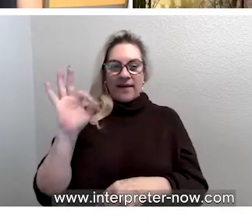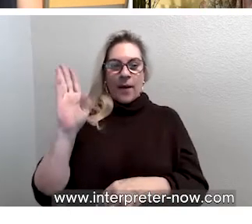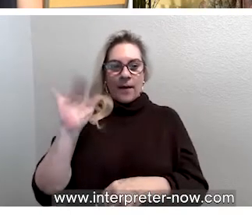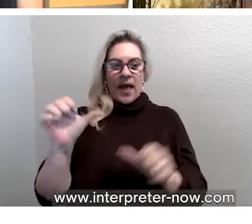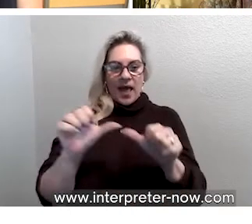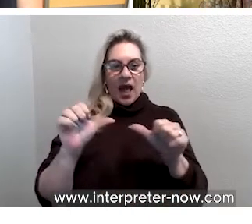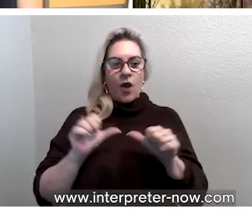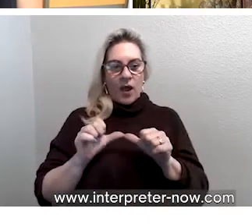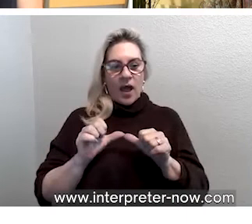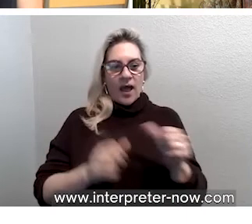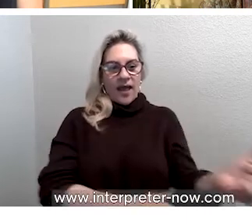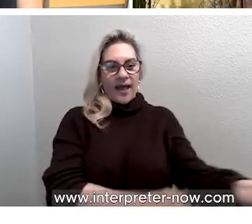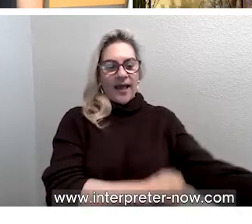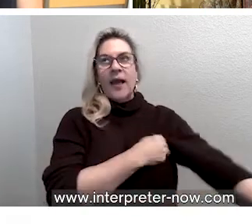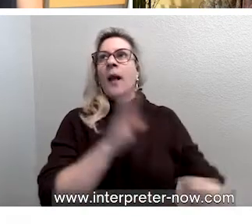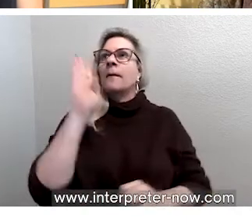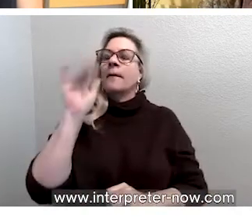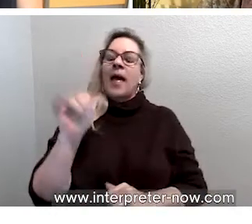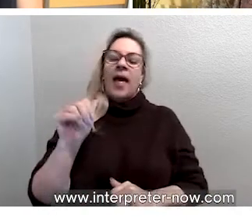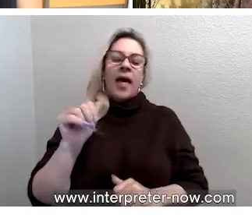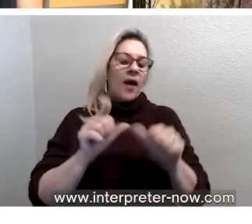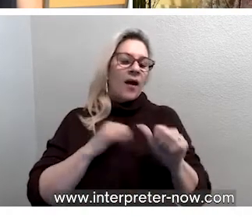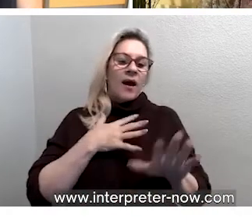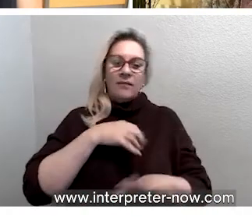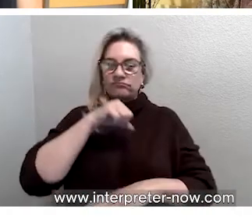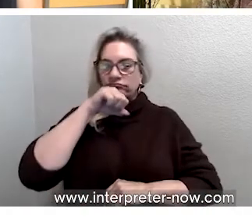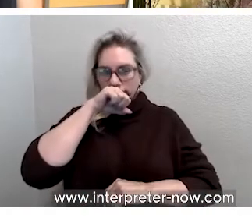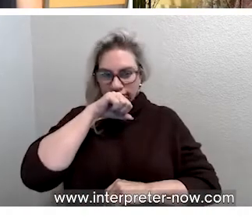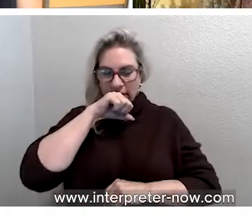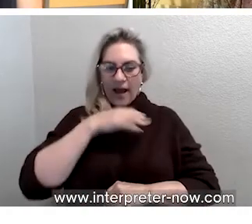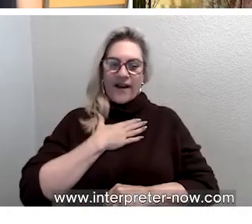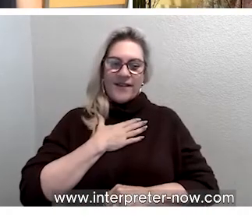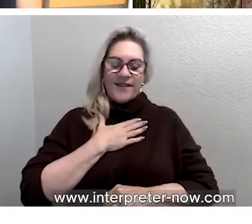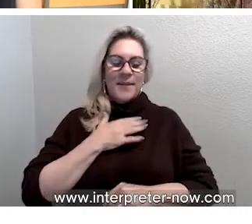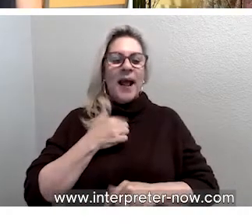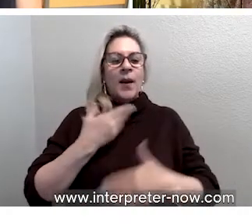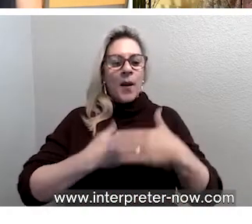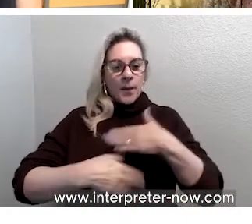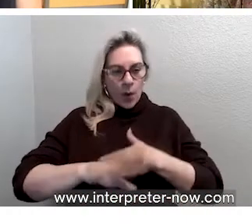The Bay Area absolutely has my heart. I was born into a Muslim family.